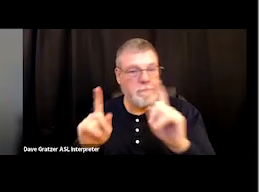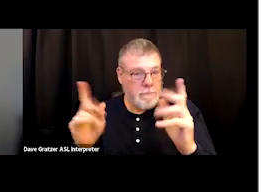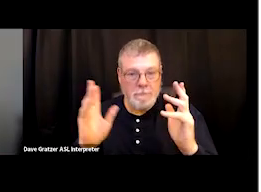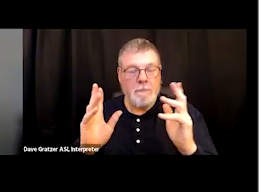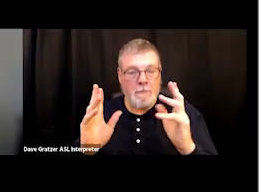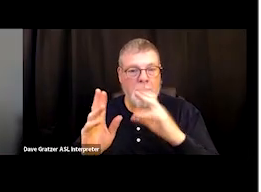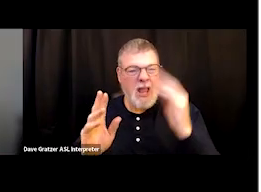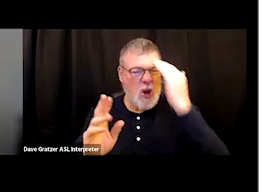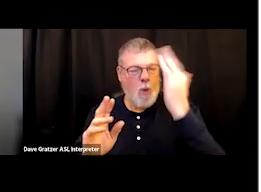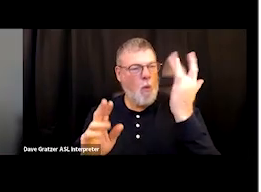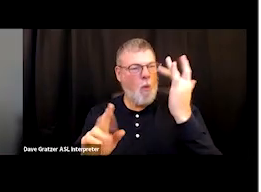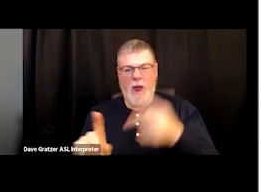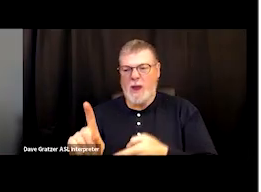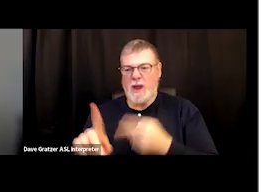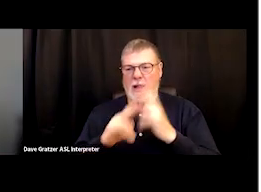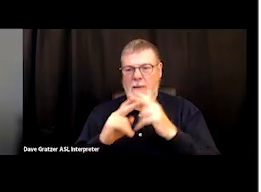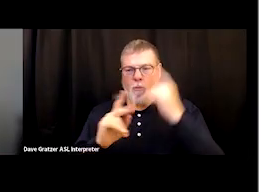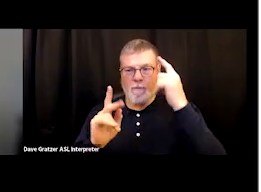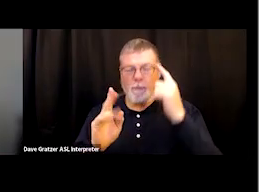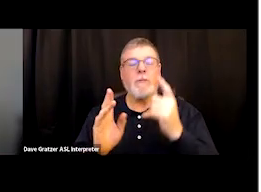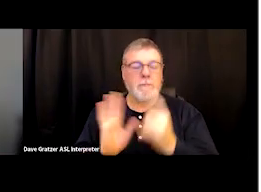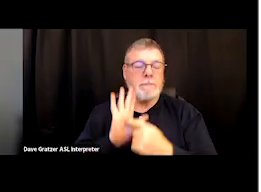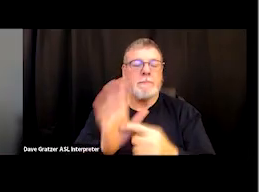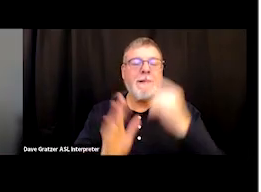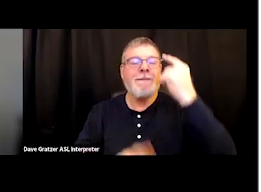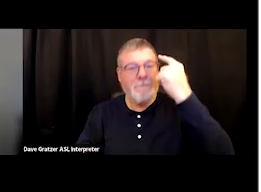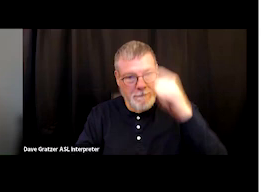and why you're submitting the medical summary report on behalf of your applicant.